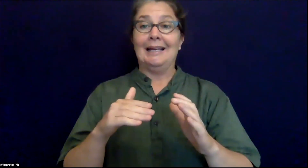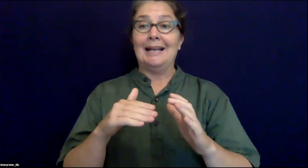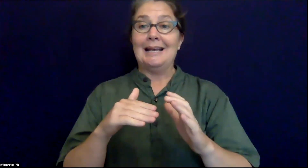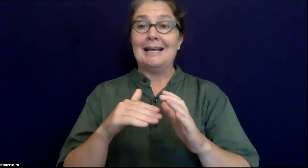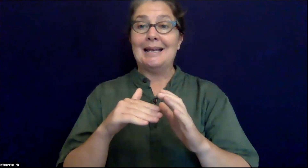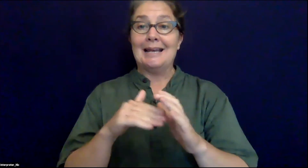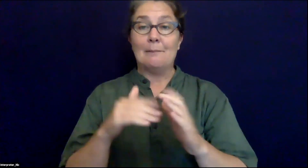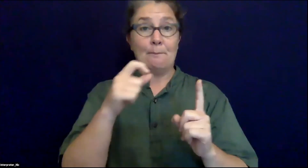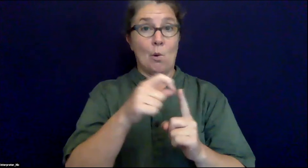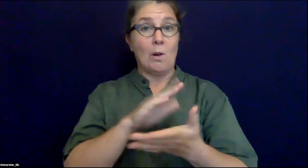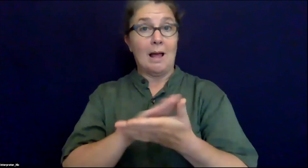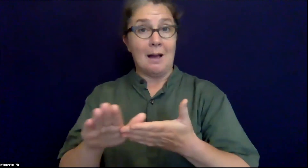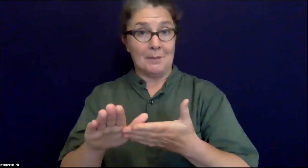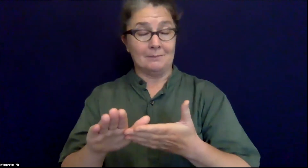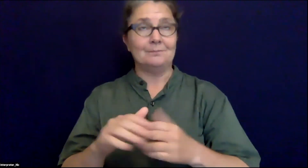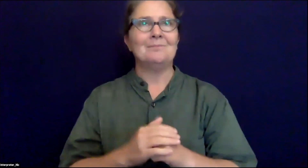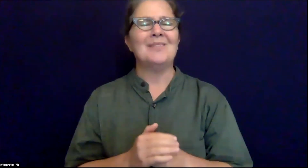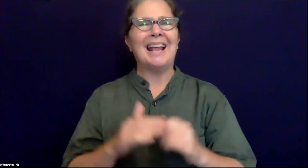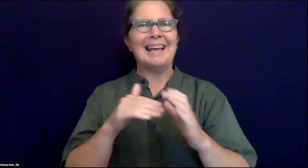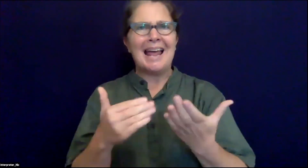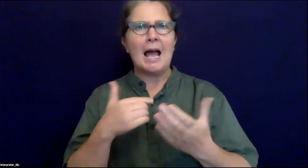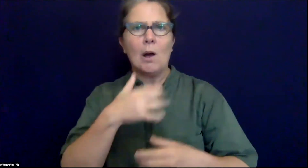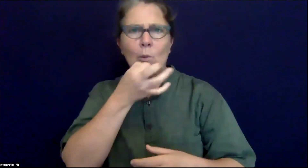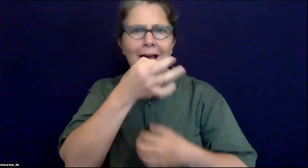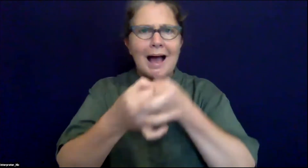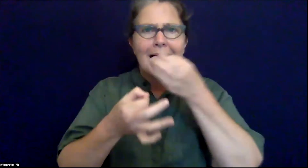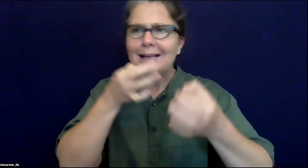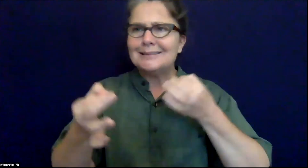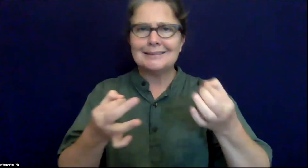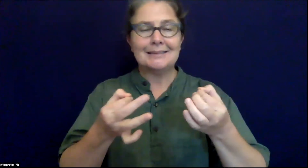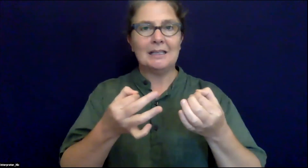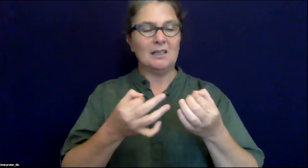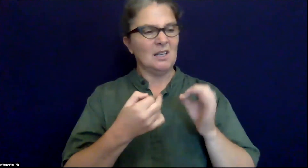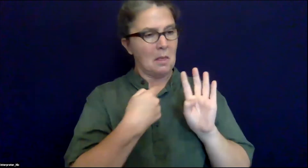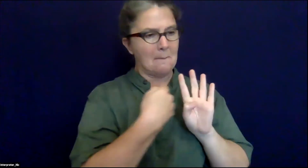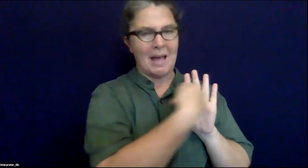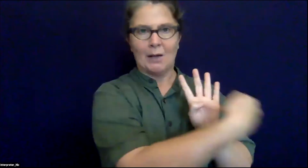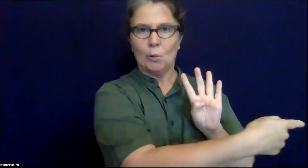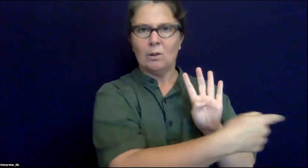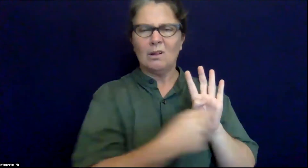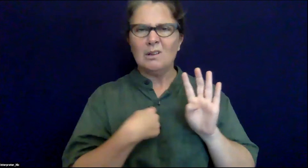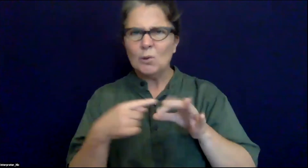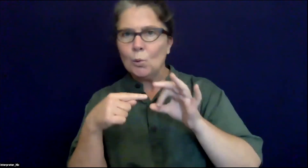to those questions. So that will give us - we've designed the questions in a way that we hope is